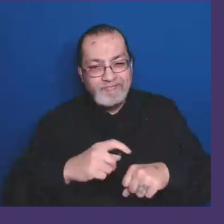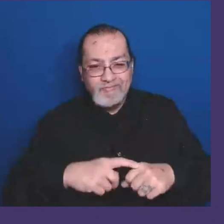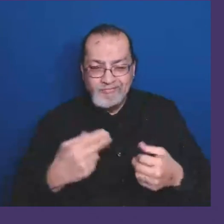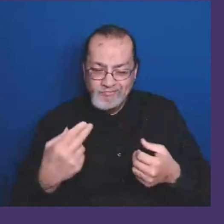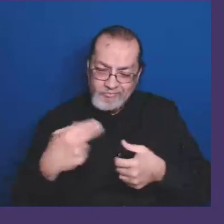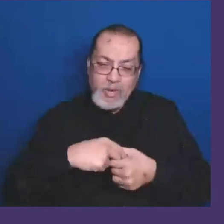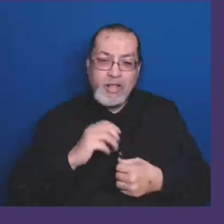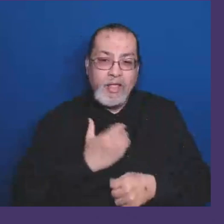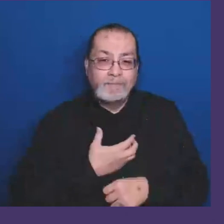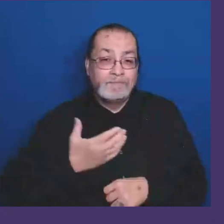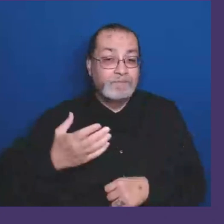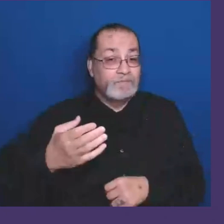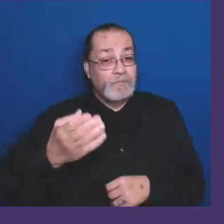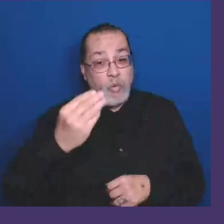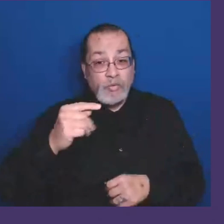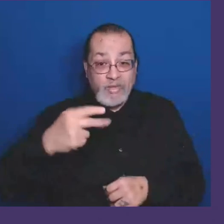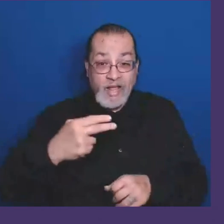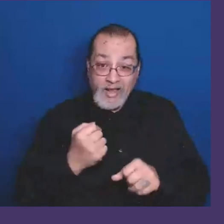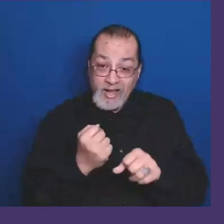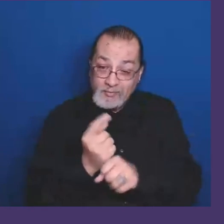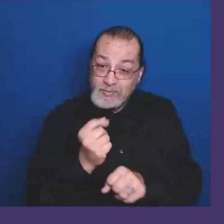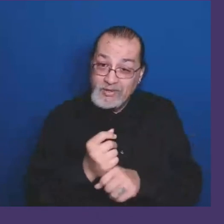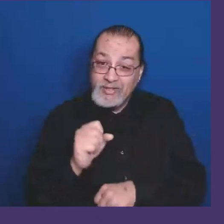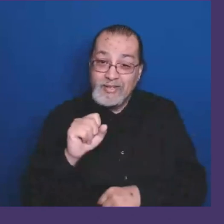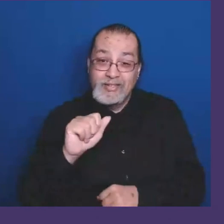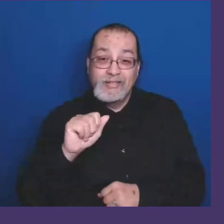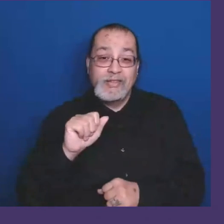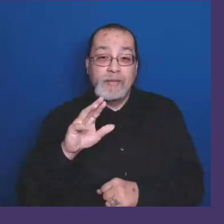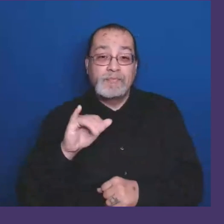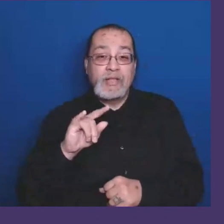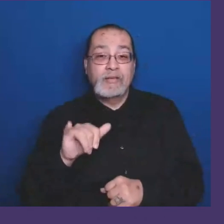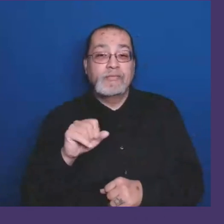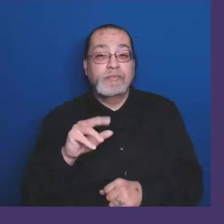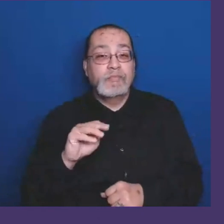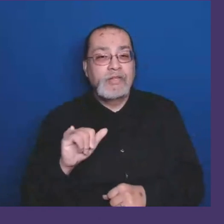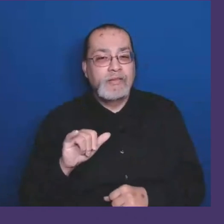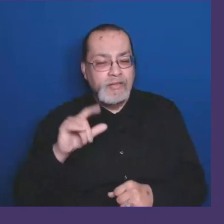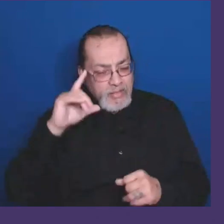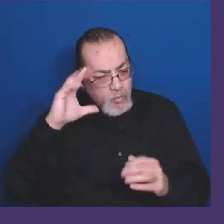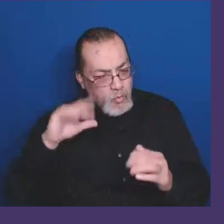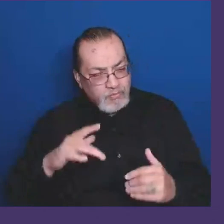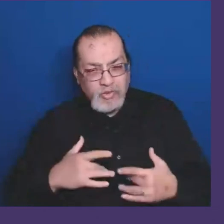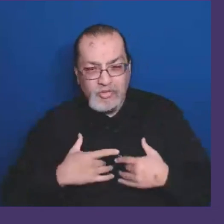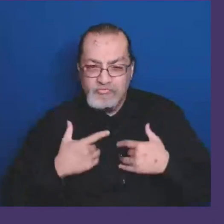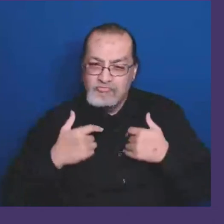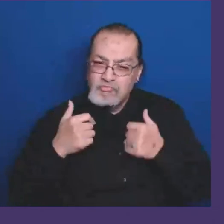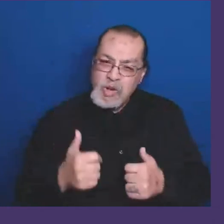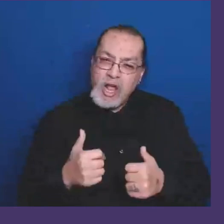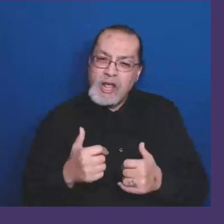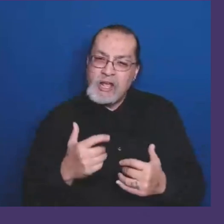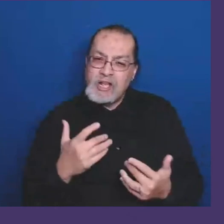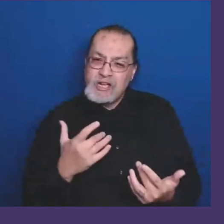We hope you leave feeling good, invigorated, empowered. Go out there and build a more inclusive future.